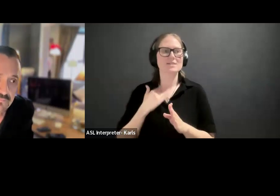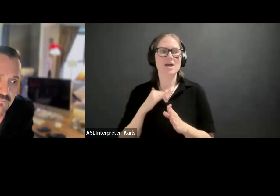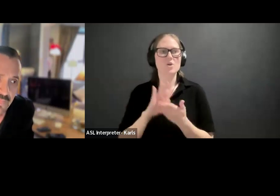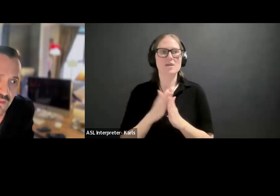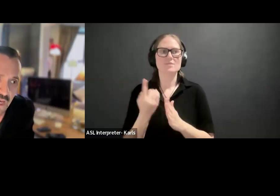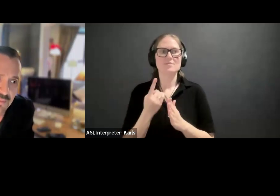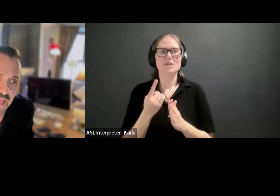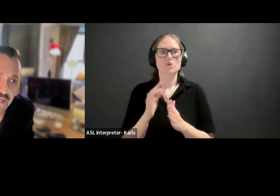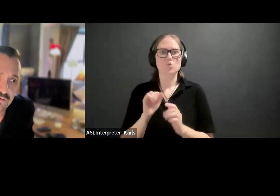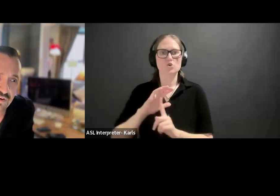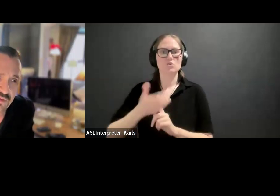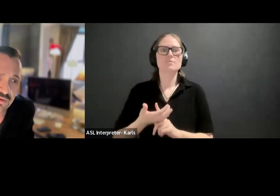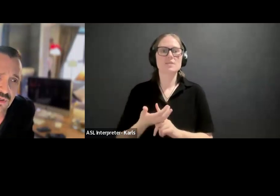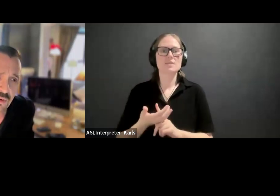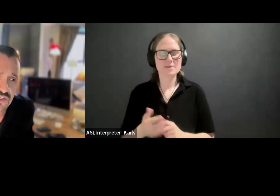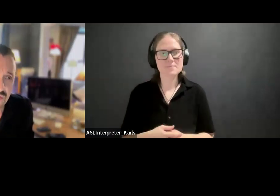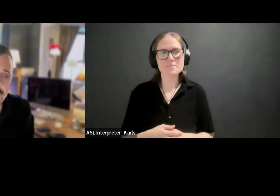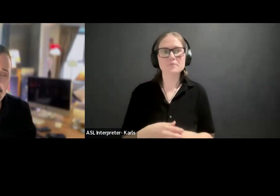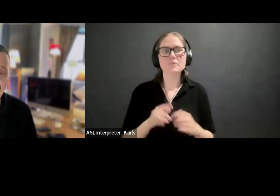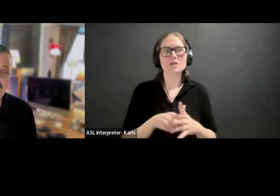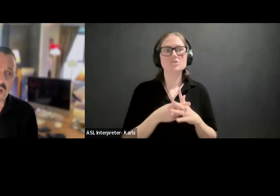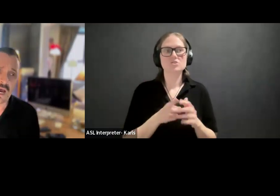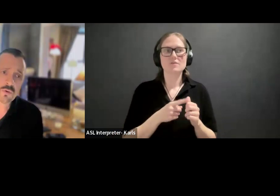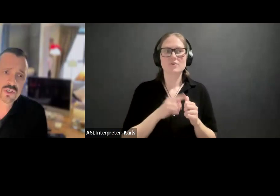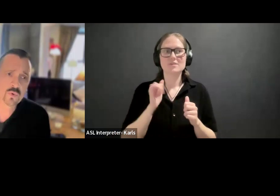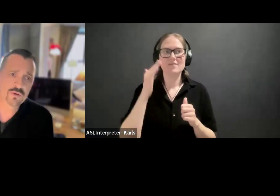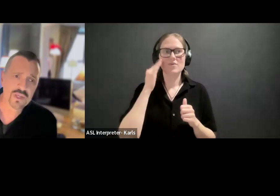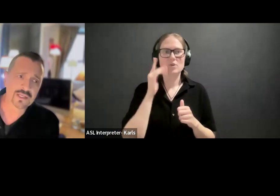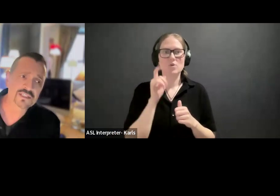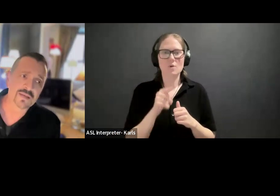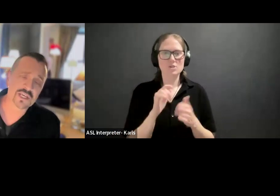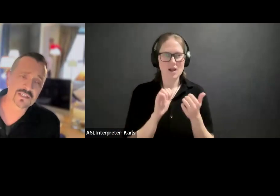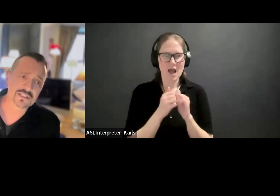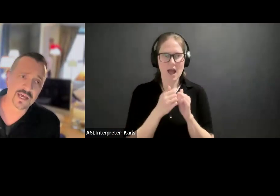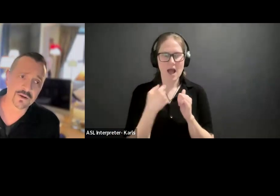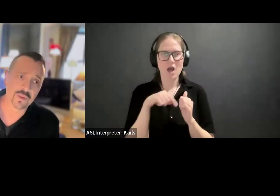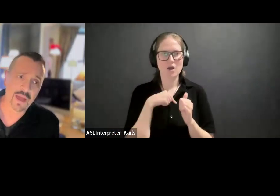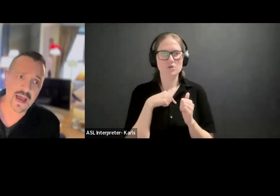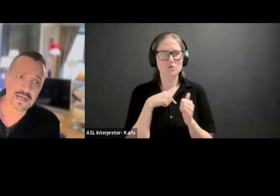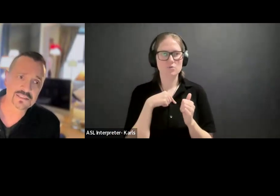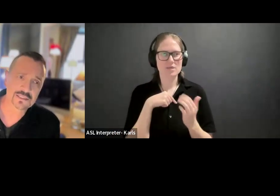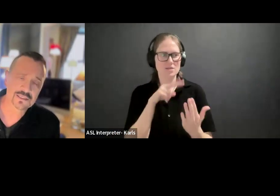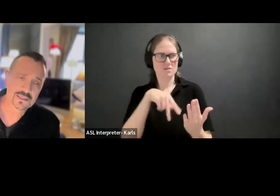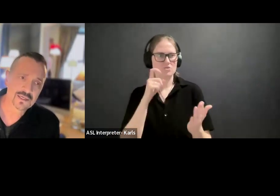I began from the familiar question, How do we read same-sex desire in the past?